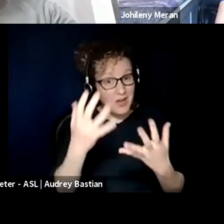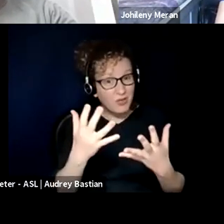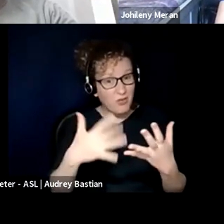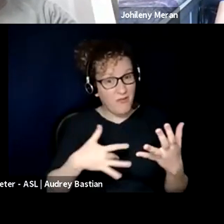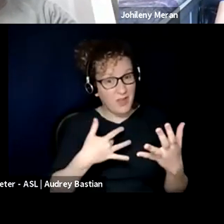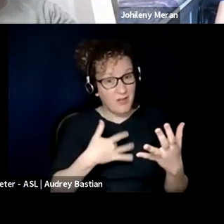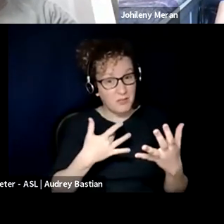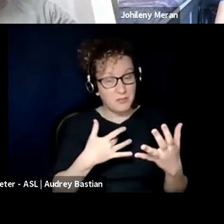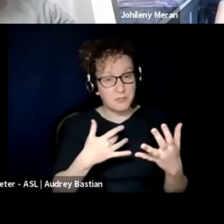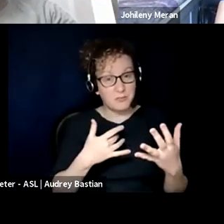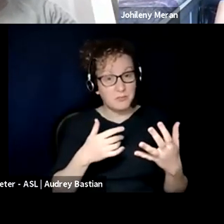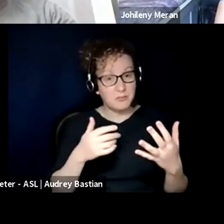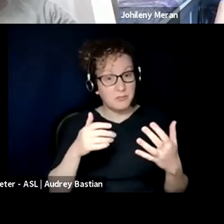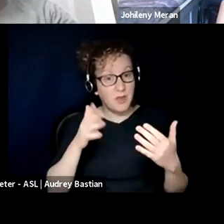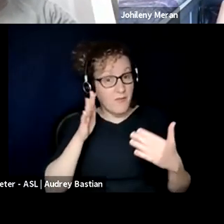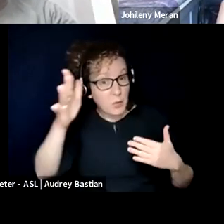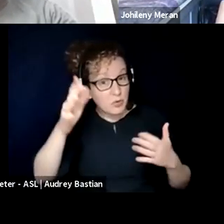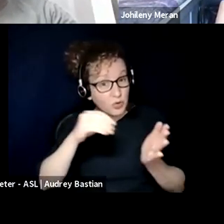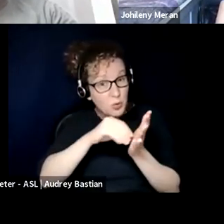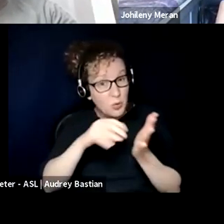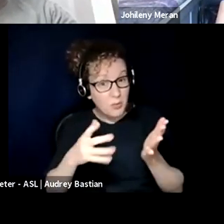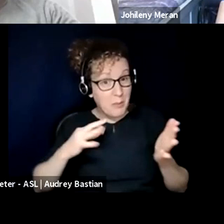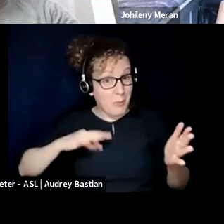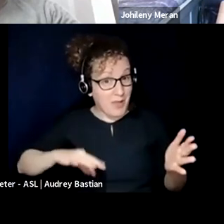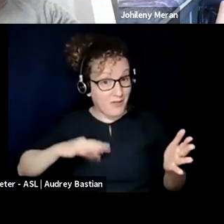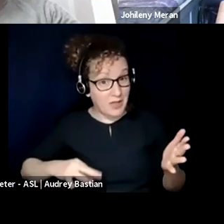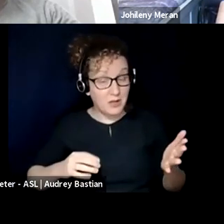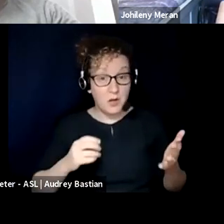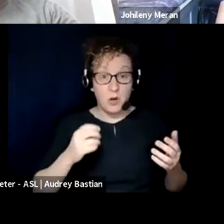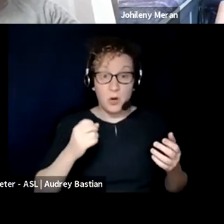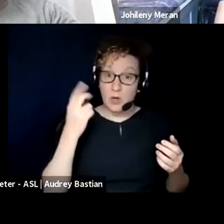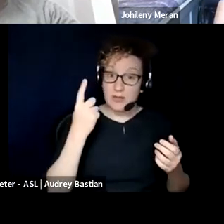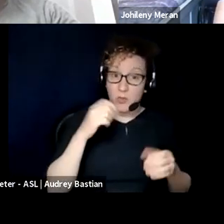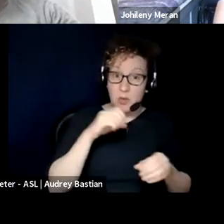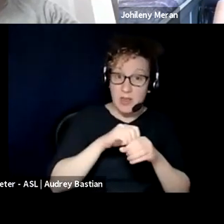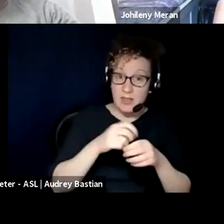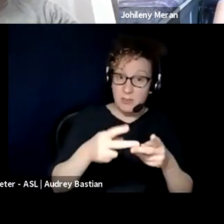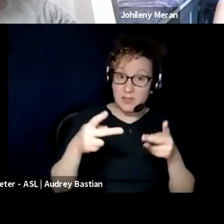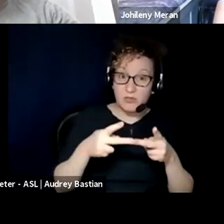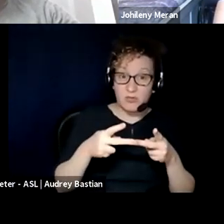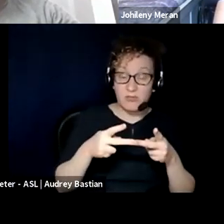you think that a prospective student would benefit from or someone in the position a professional planning